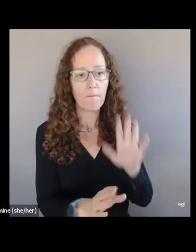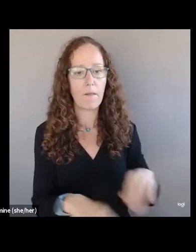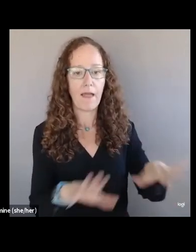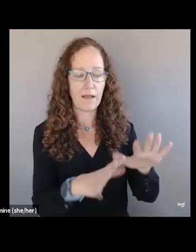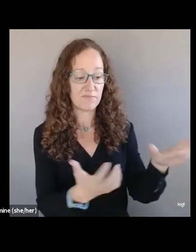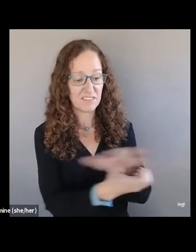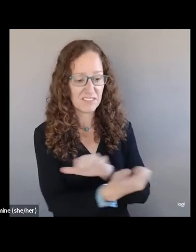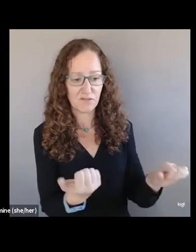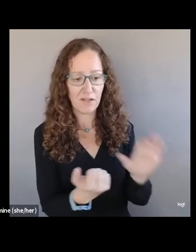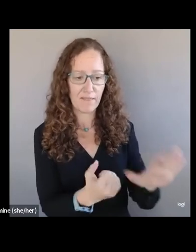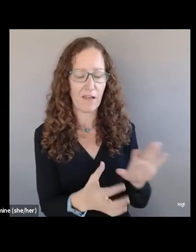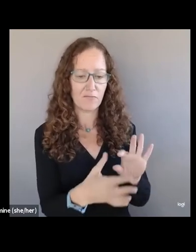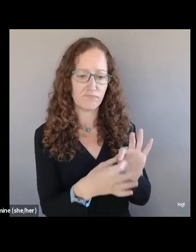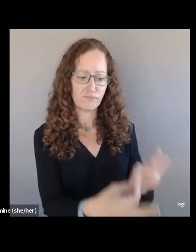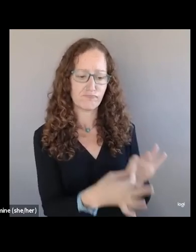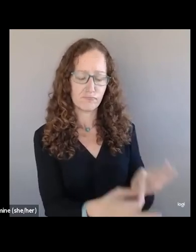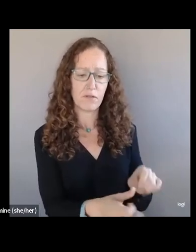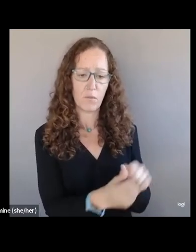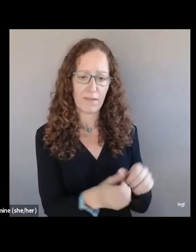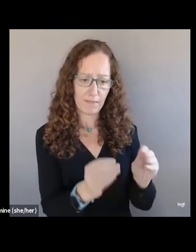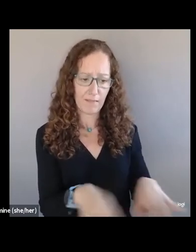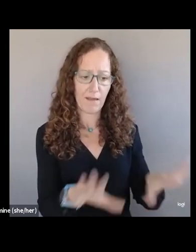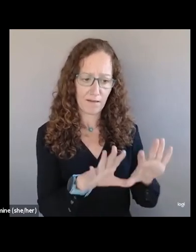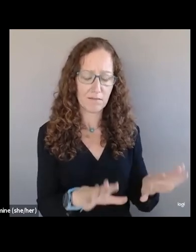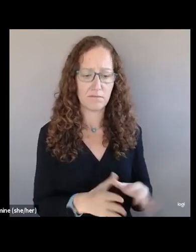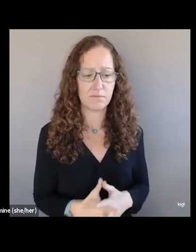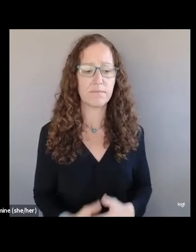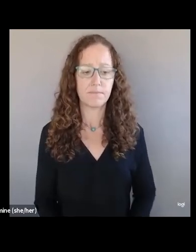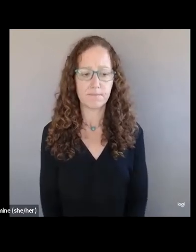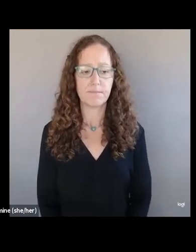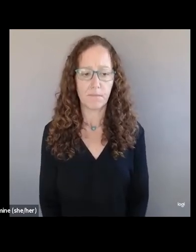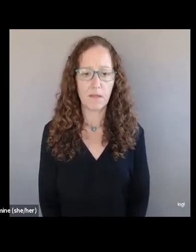relationship that peoples had with those lands. So settler